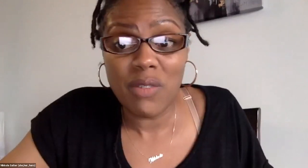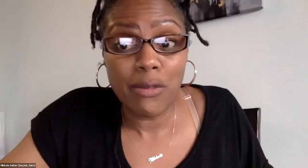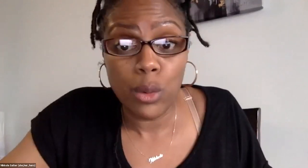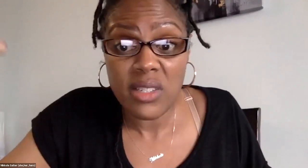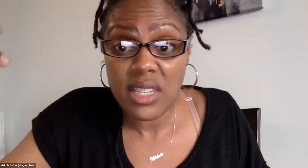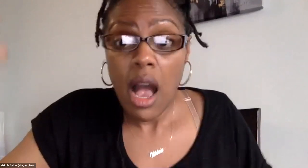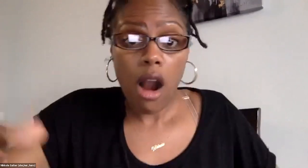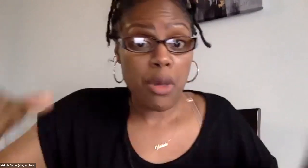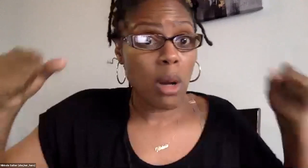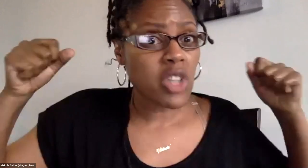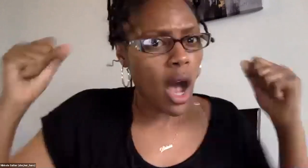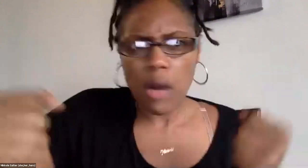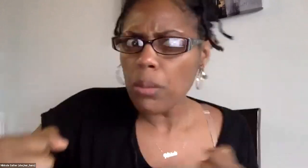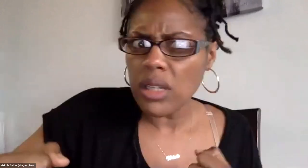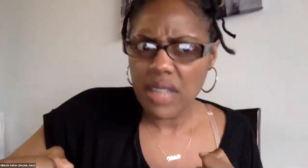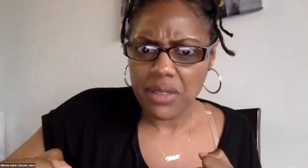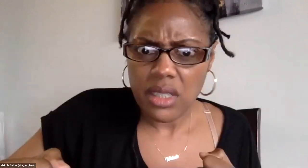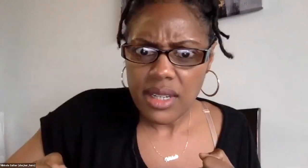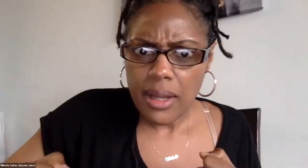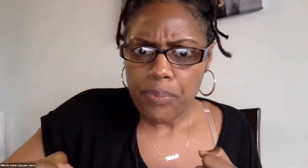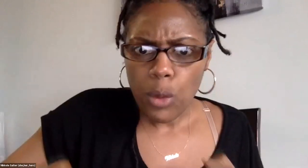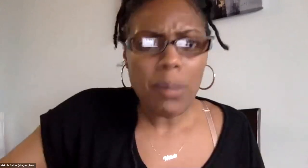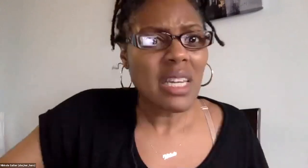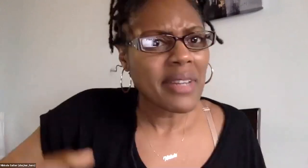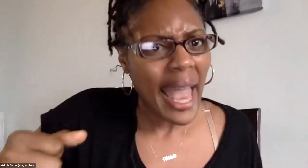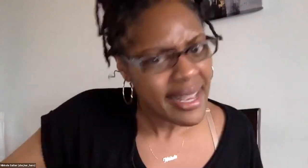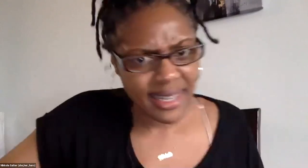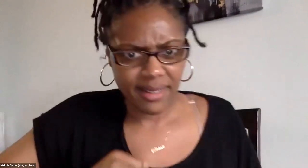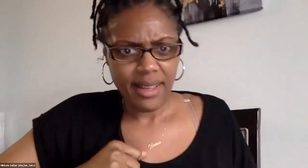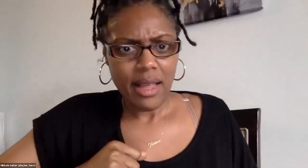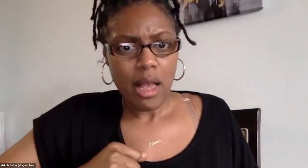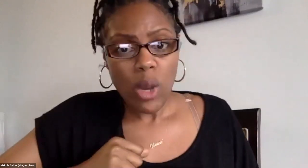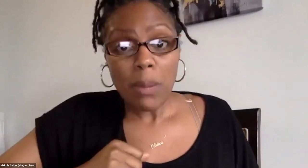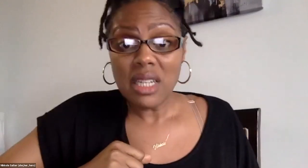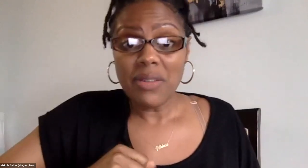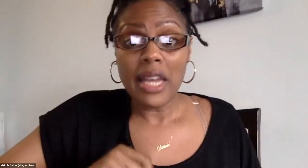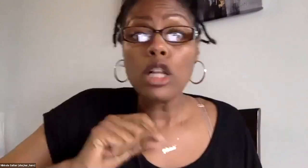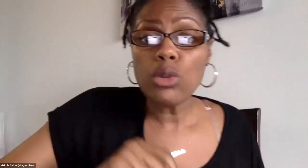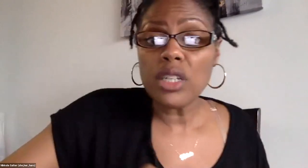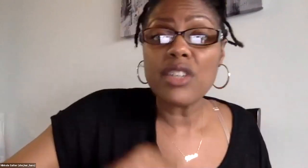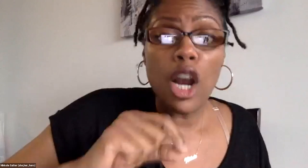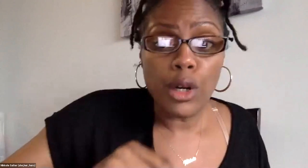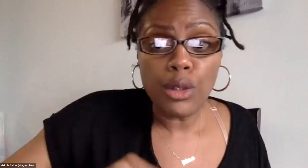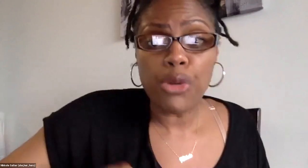of influence are the most honorable endeavors. We believe in hazing. We believe inclusion is earned